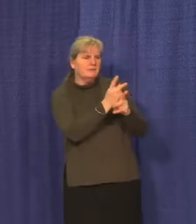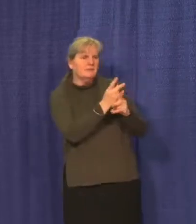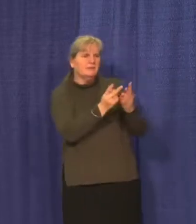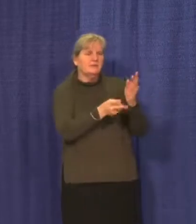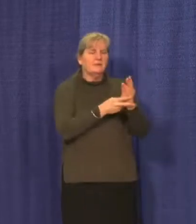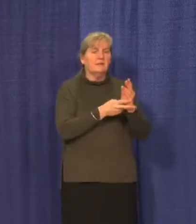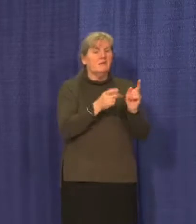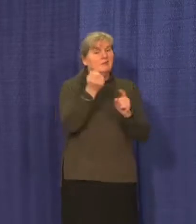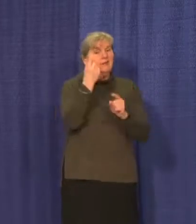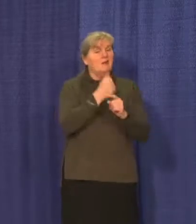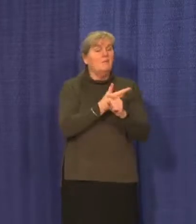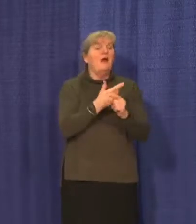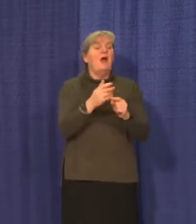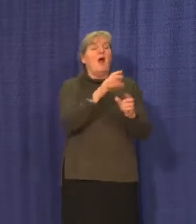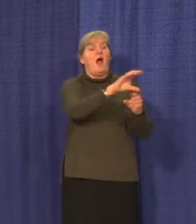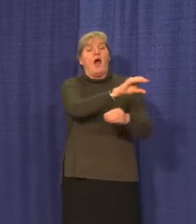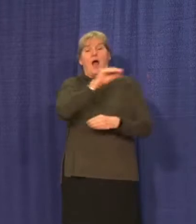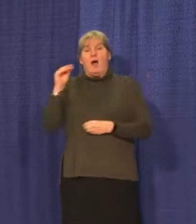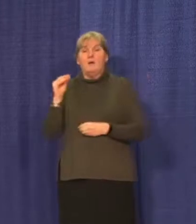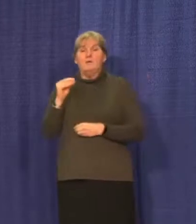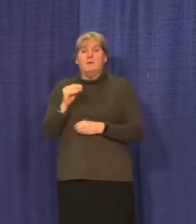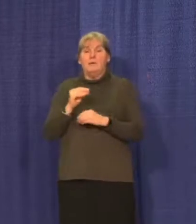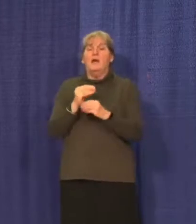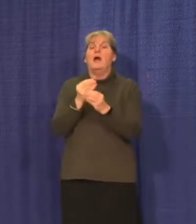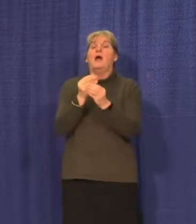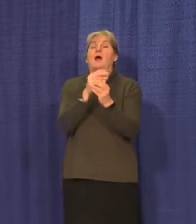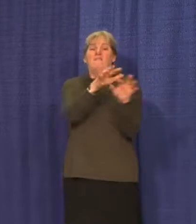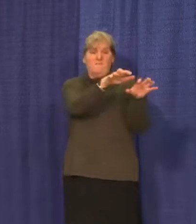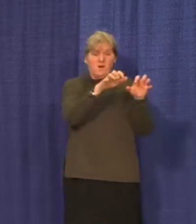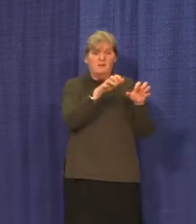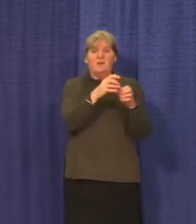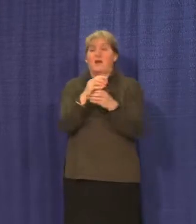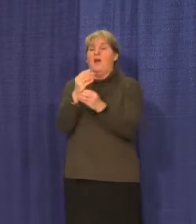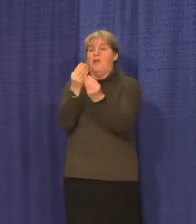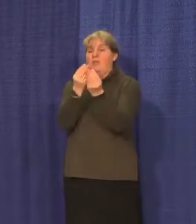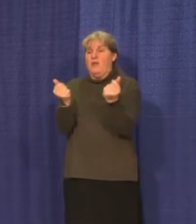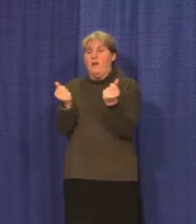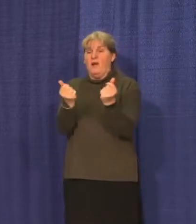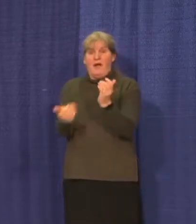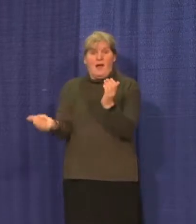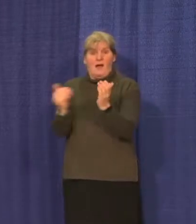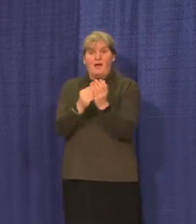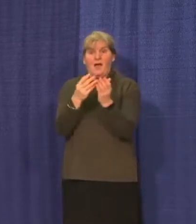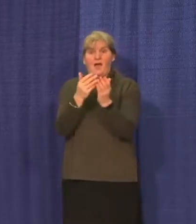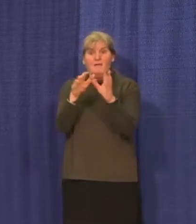But once it is thawed for use, it is absolutely go time. The vials cannot be throat --